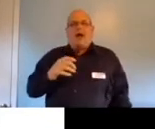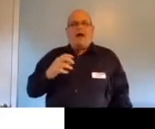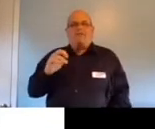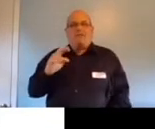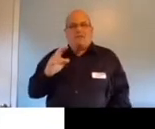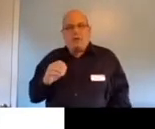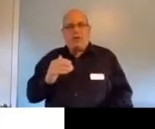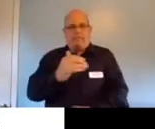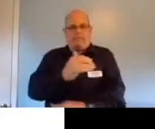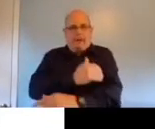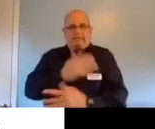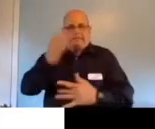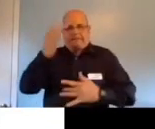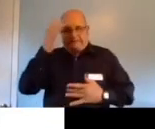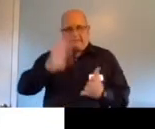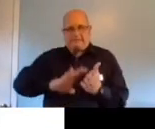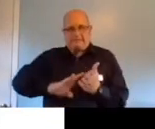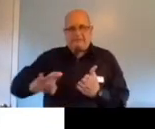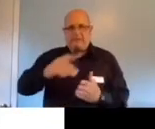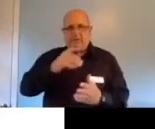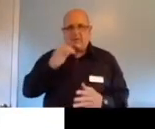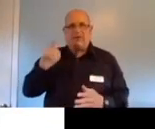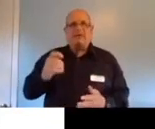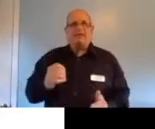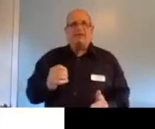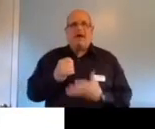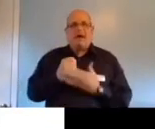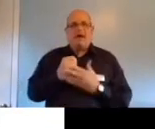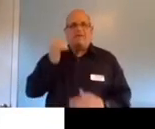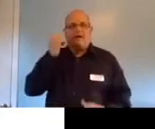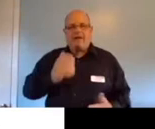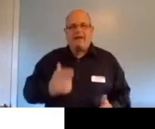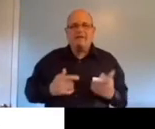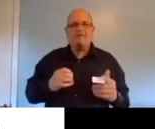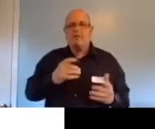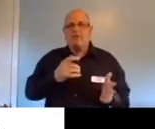lieu require assistance with activities of daily living or who require chronic ventilation